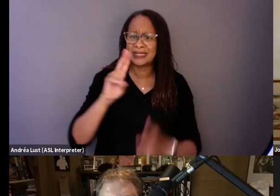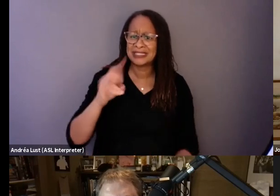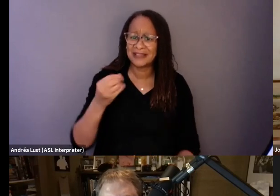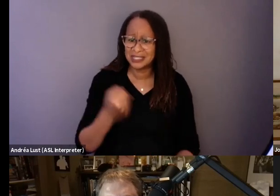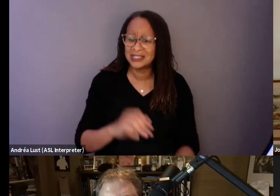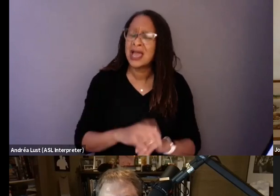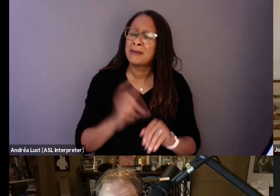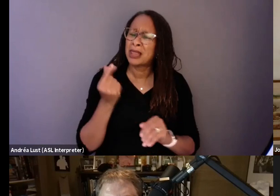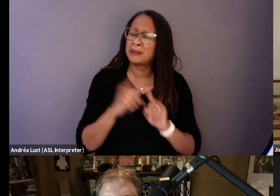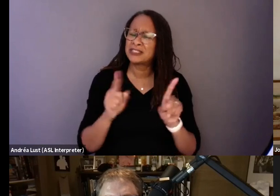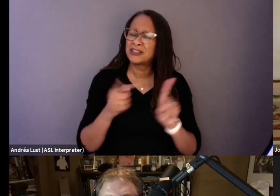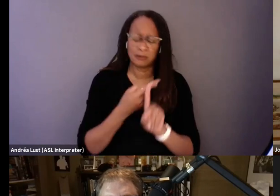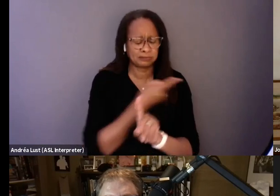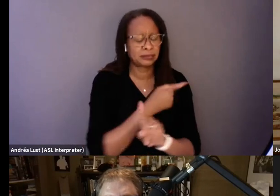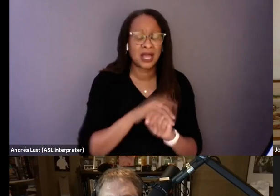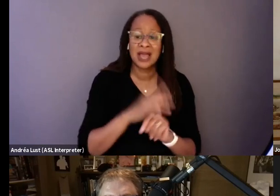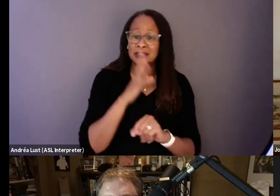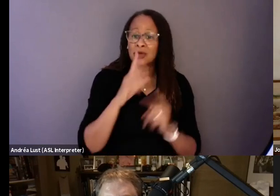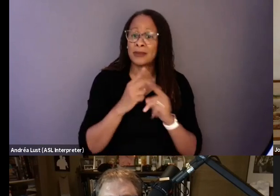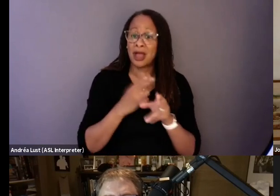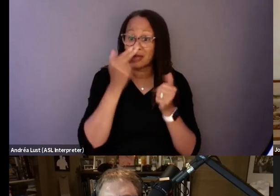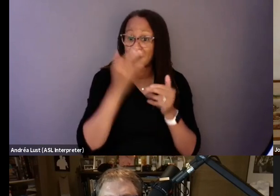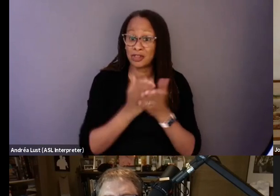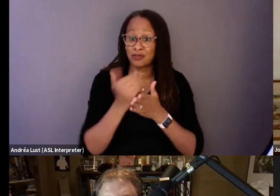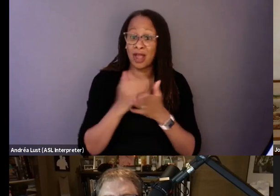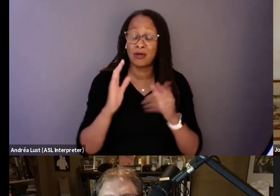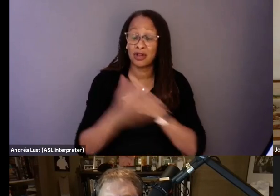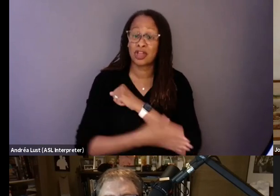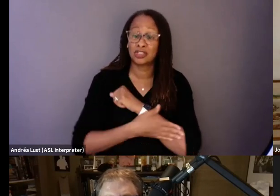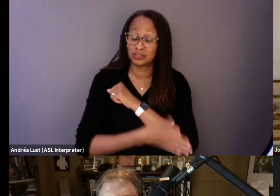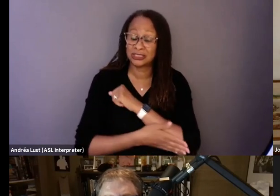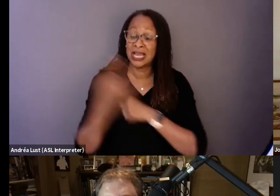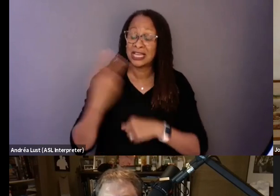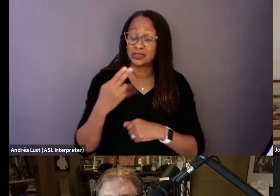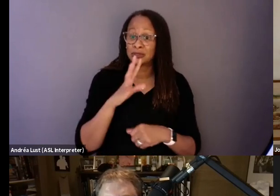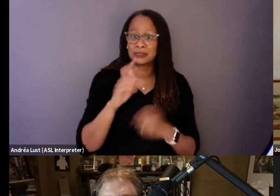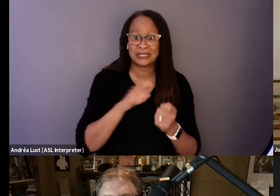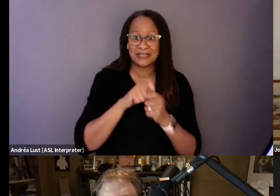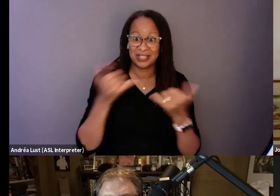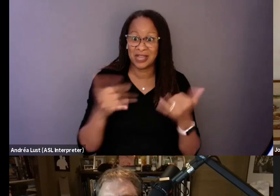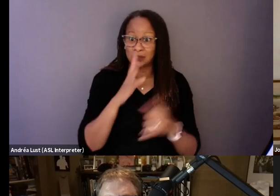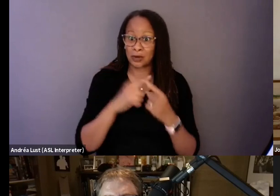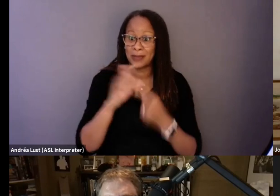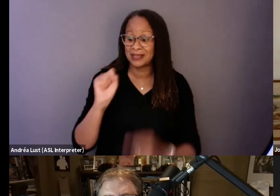and talk about comedy throughout our country's history especially when you're talking satire, which much of John's career was.